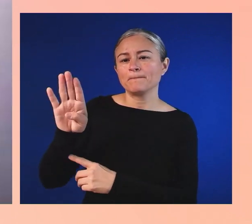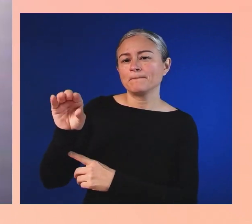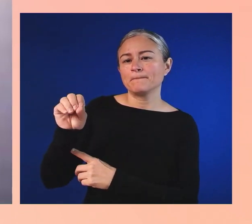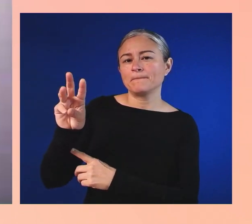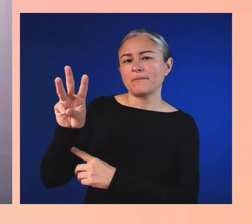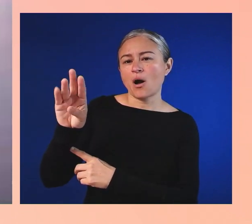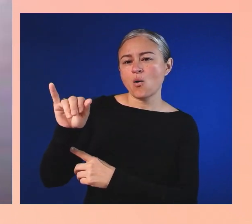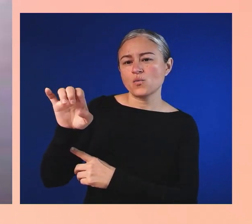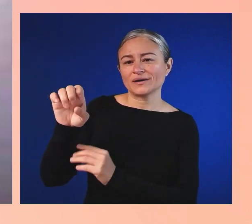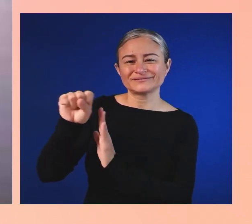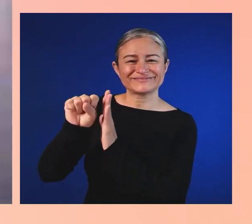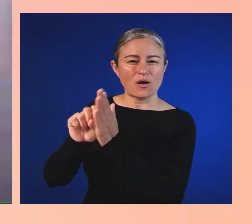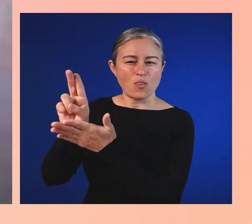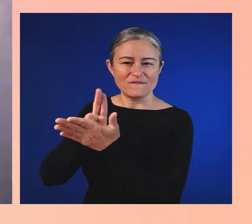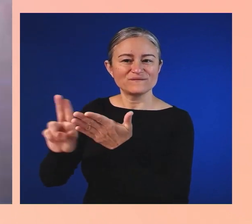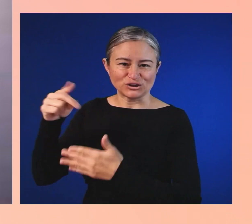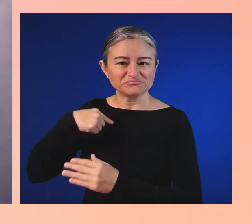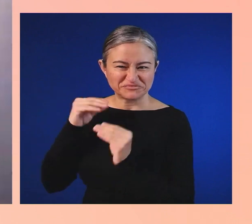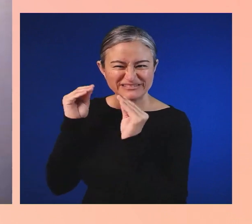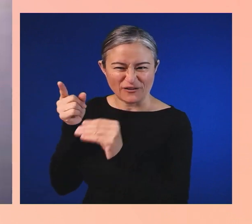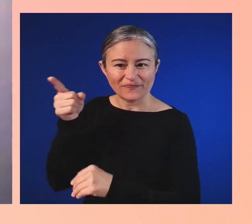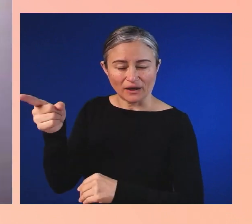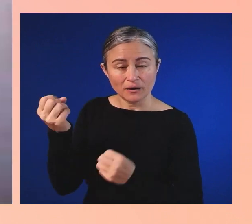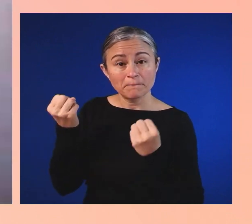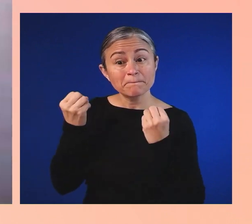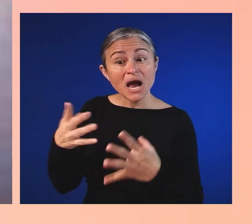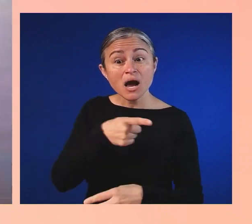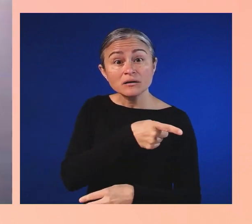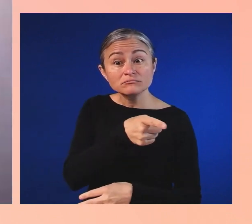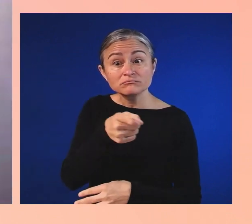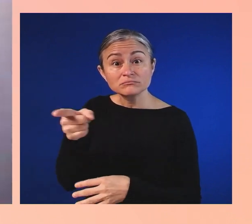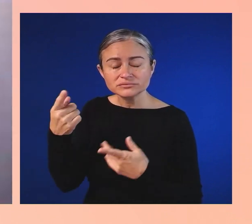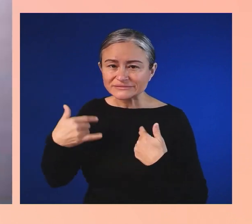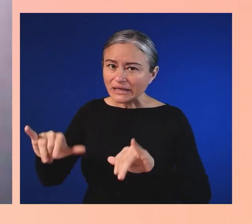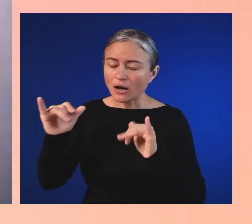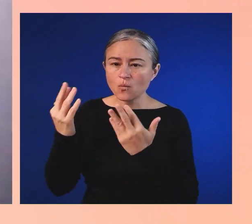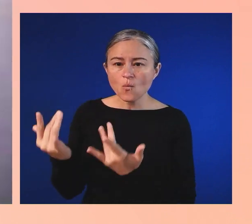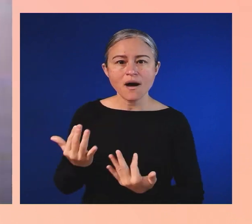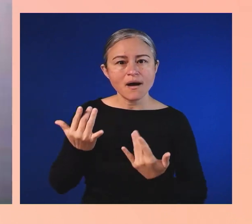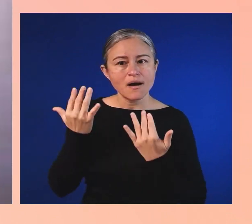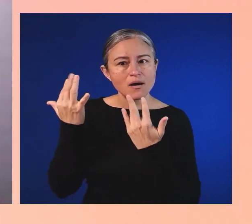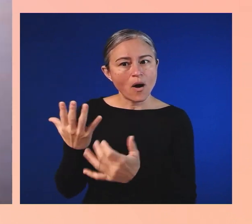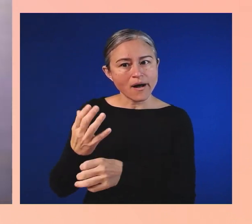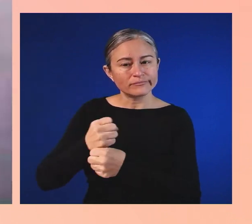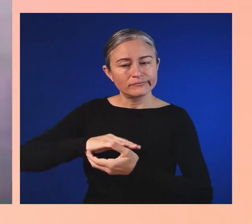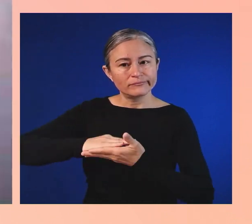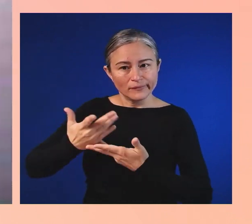again were relying on the lab, and the studio on campus to make